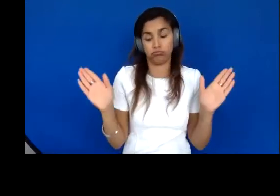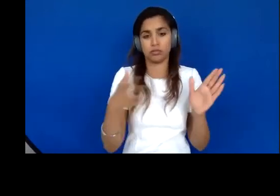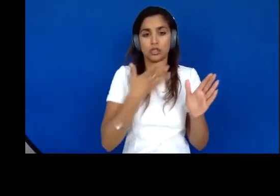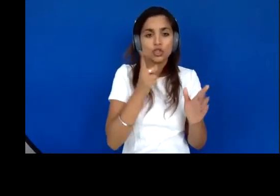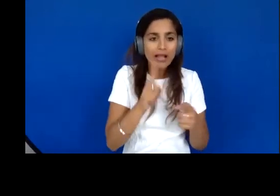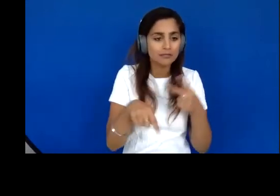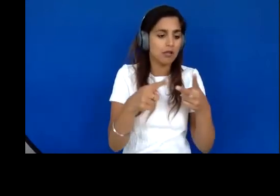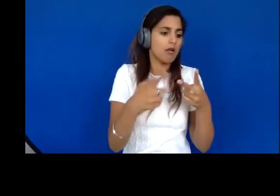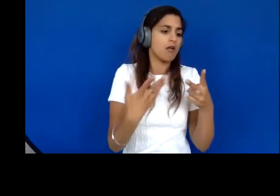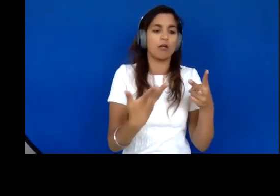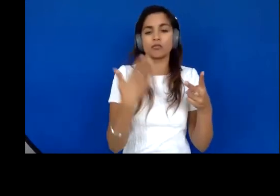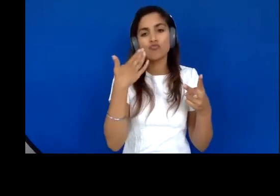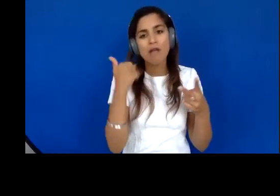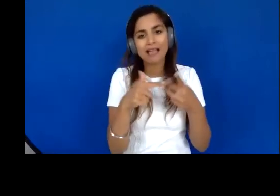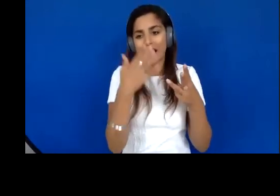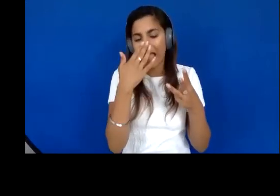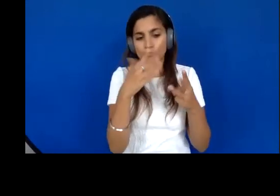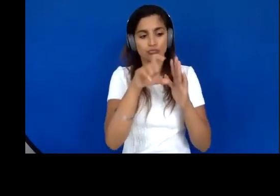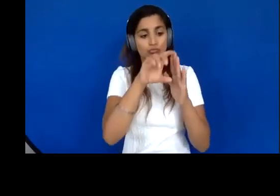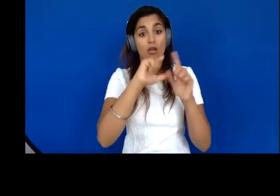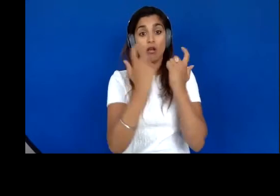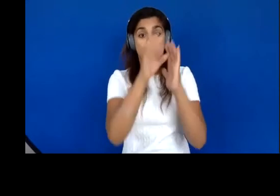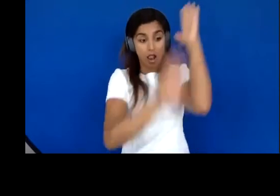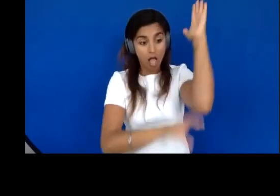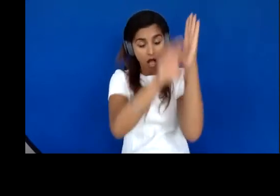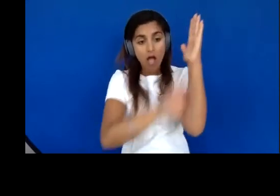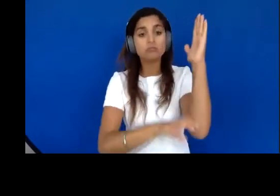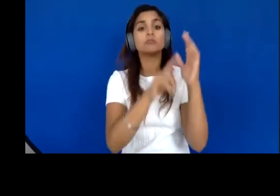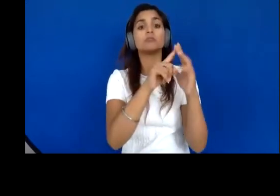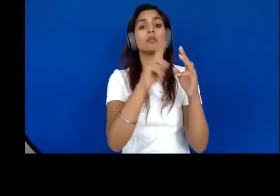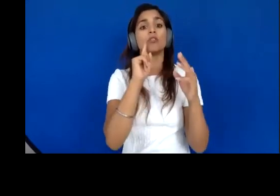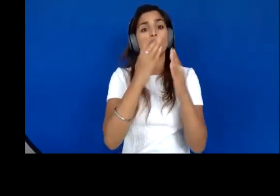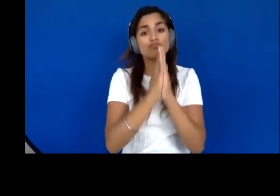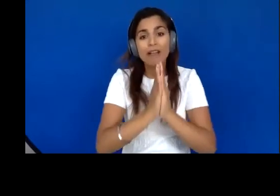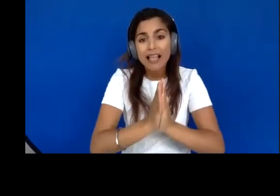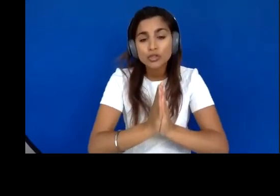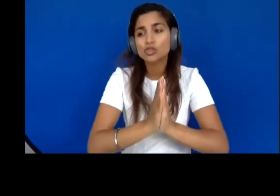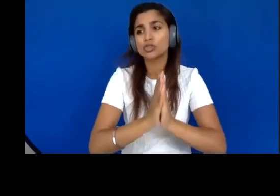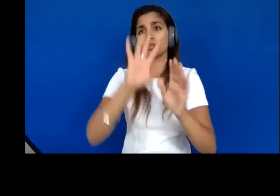religion geographical location under sexuality as well as their disability in